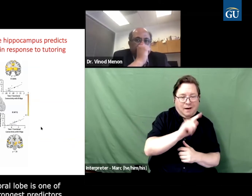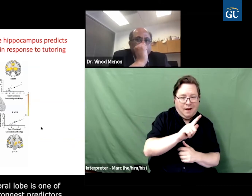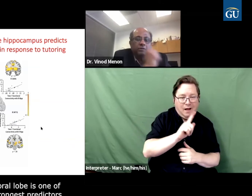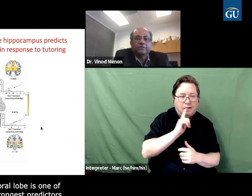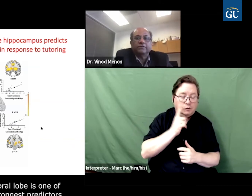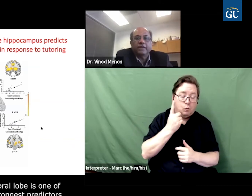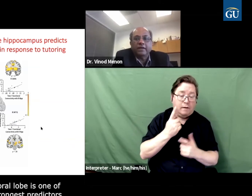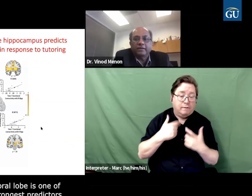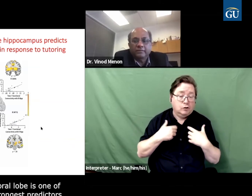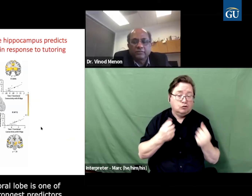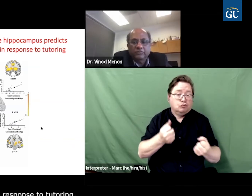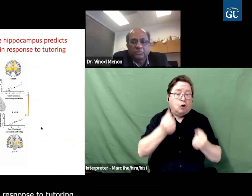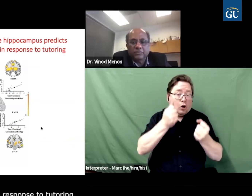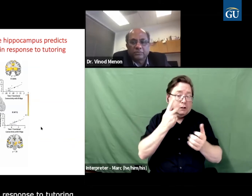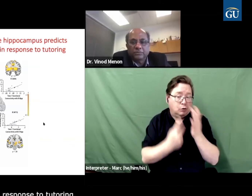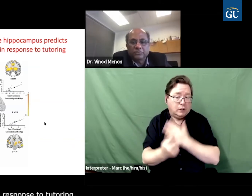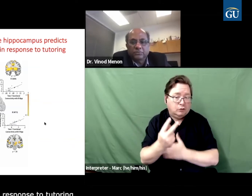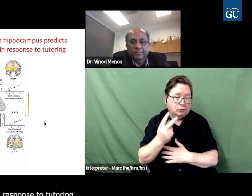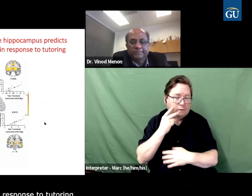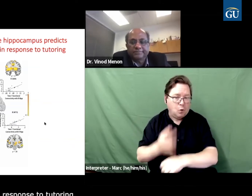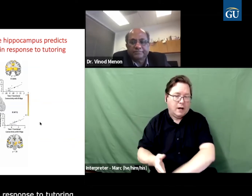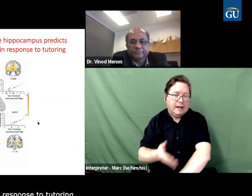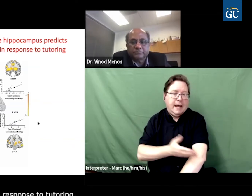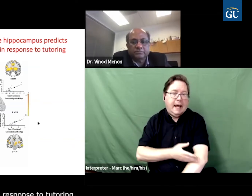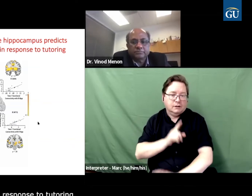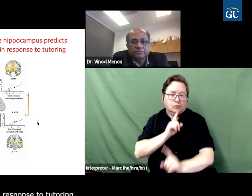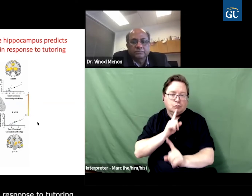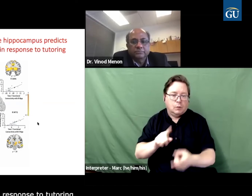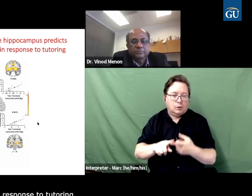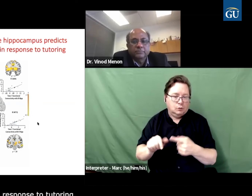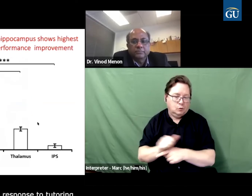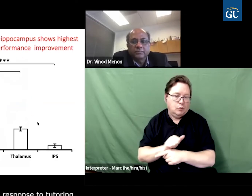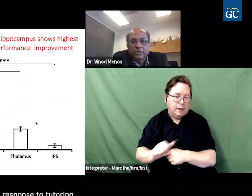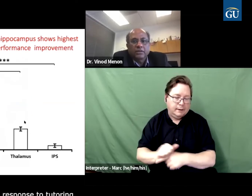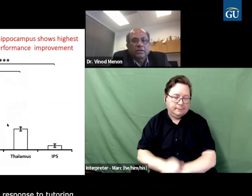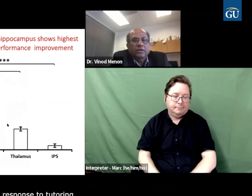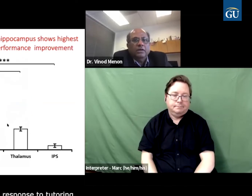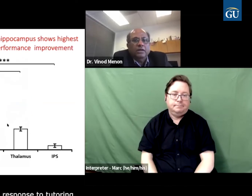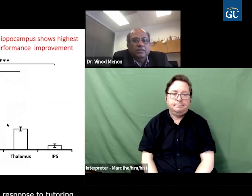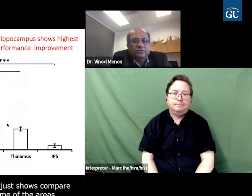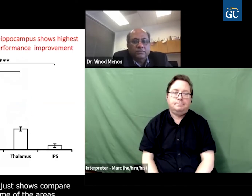strongest predictors of gains in response to tutoring